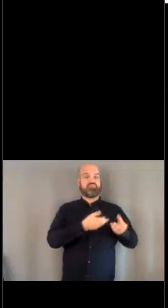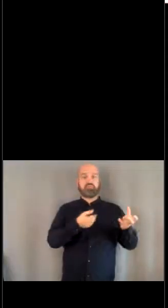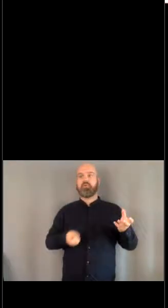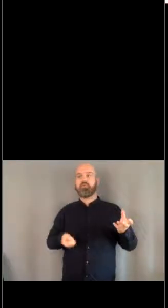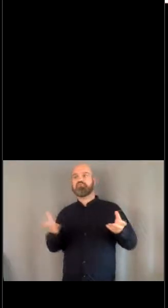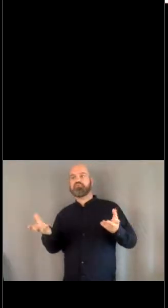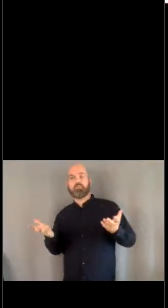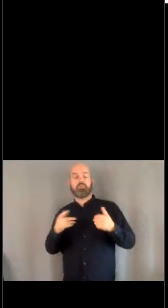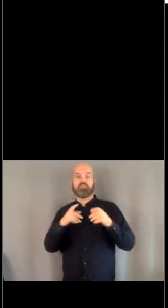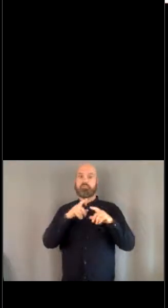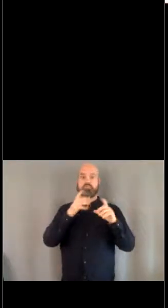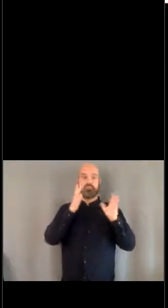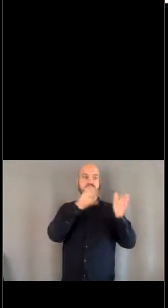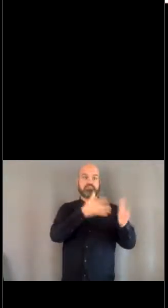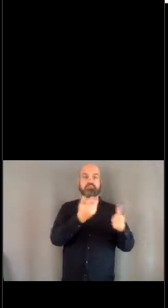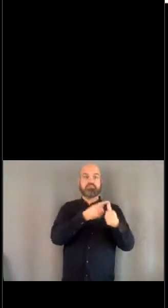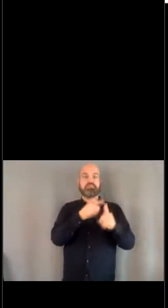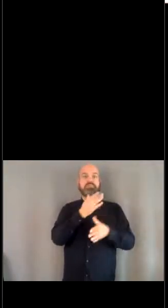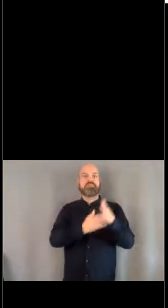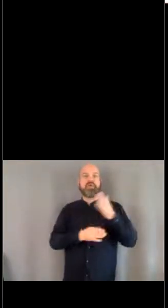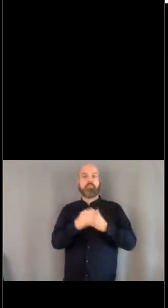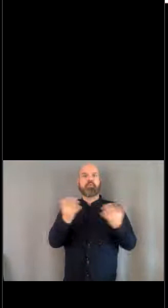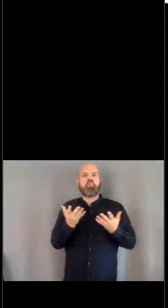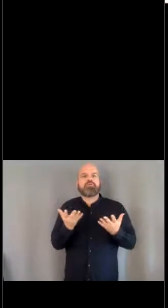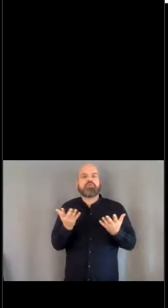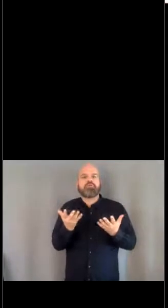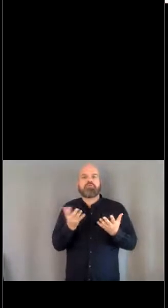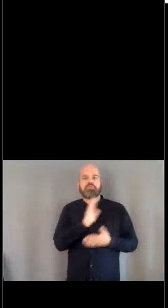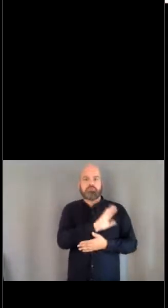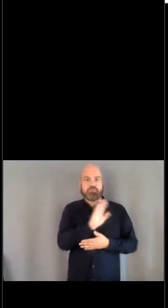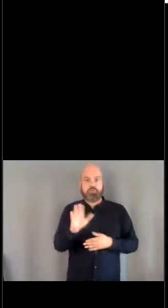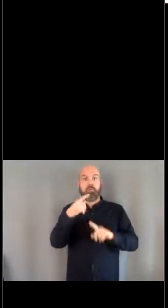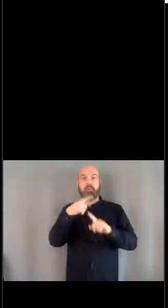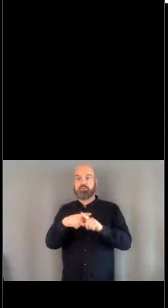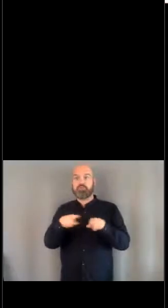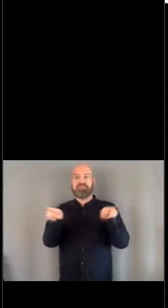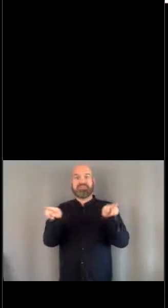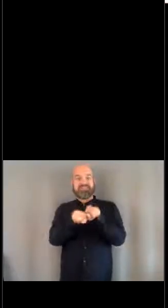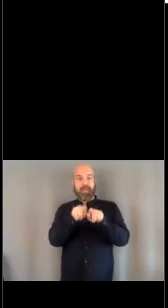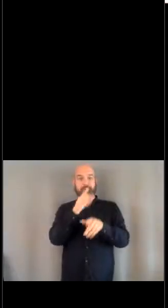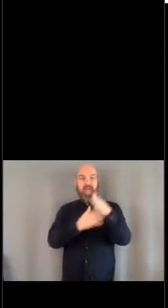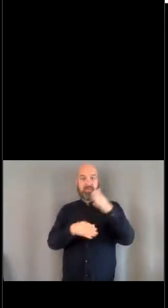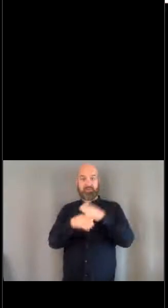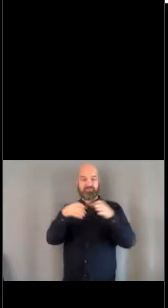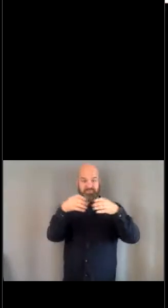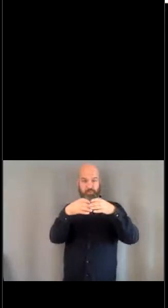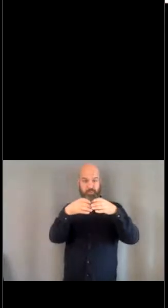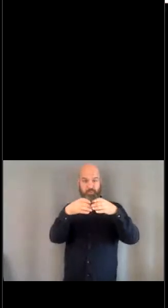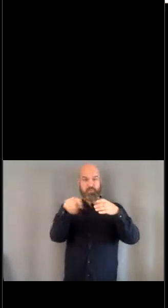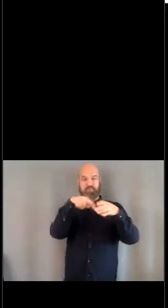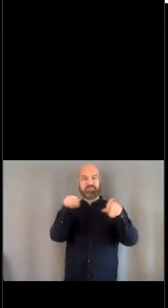Even within the type of disability, by the degree of this. So people with mental health high support needs,